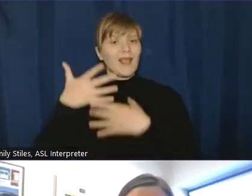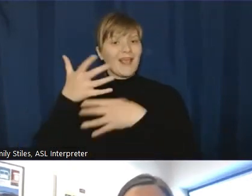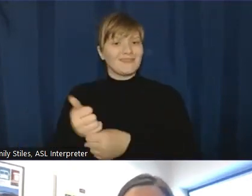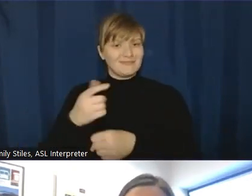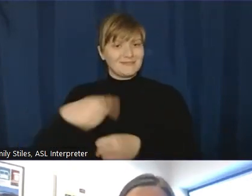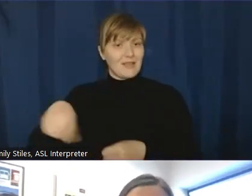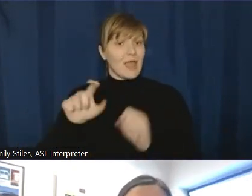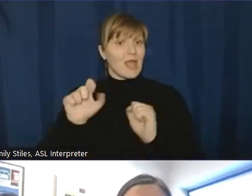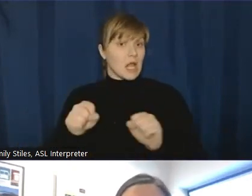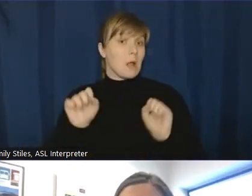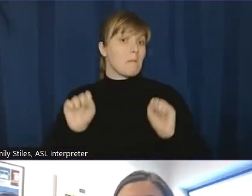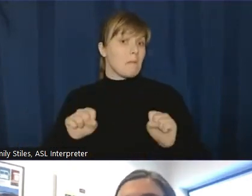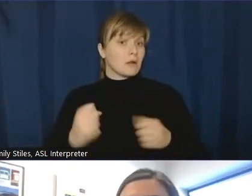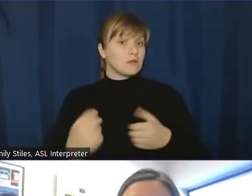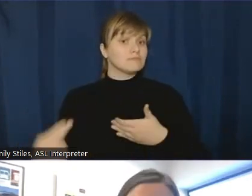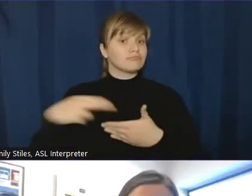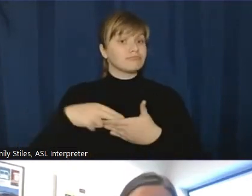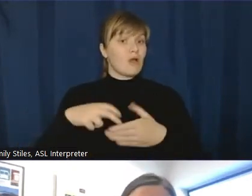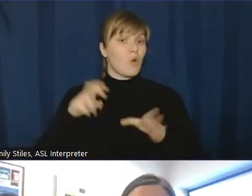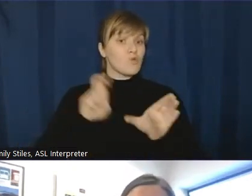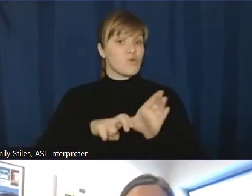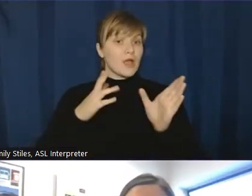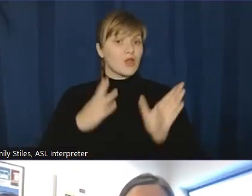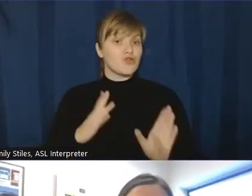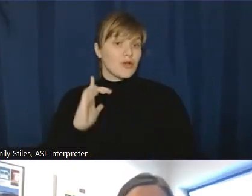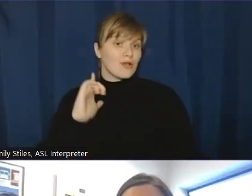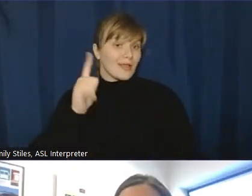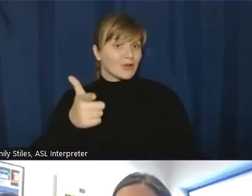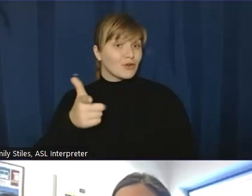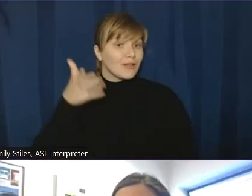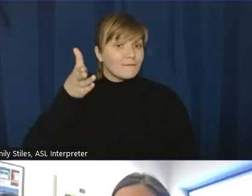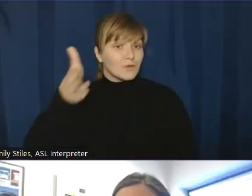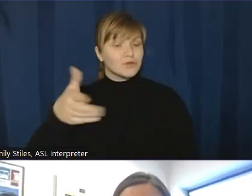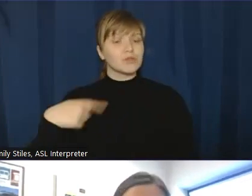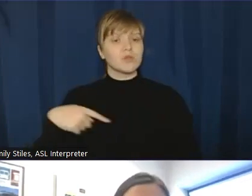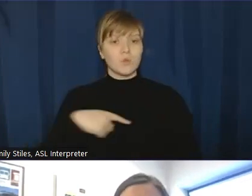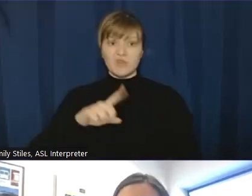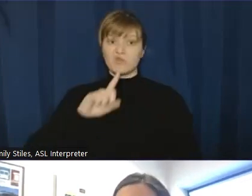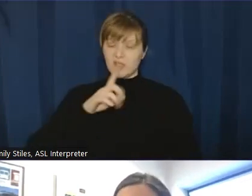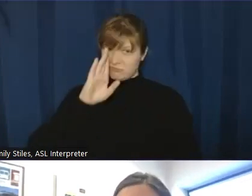We really did a boots on the ground approach where we went to the shelter a variety of times,